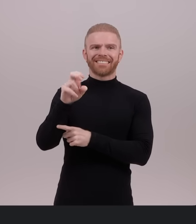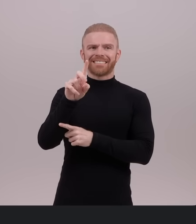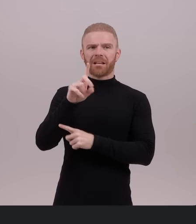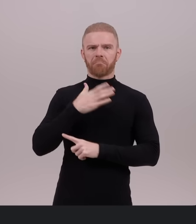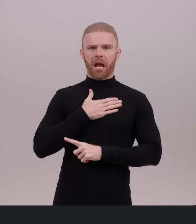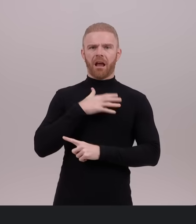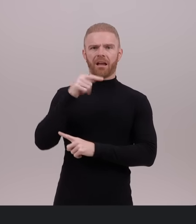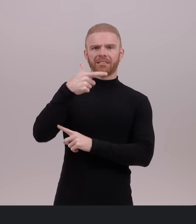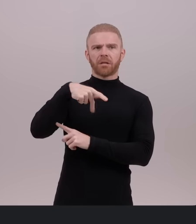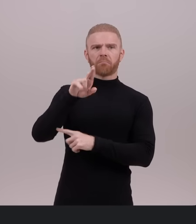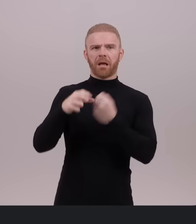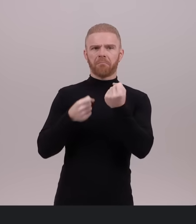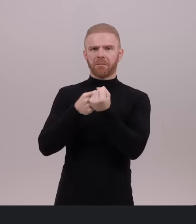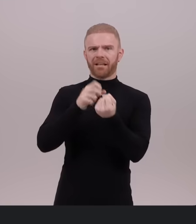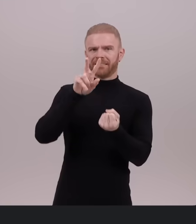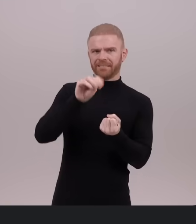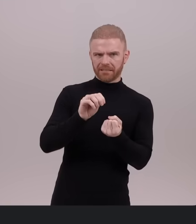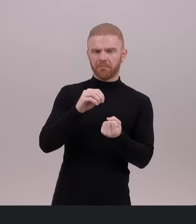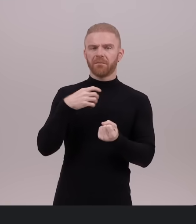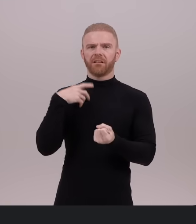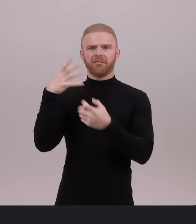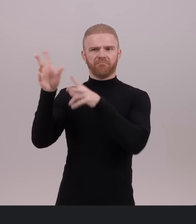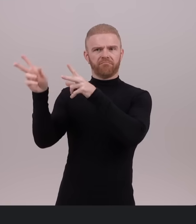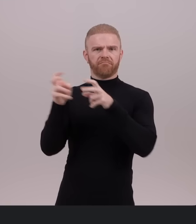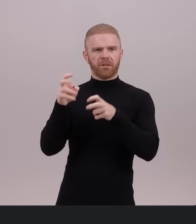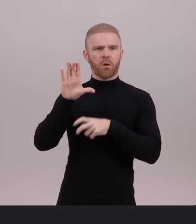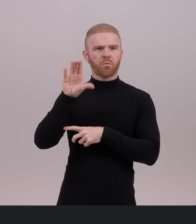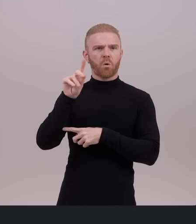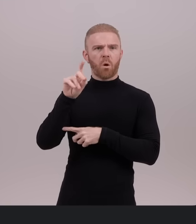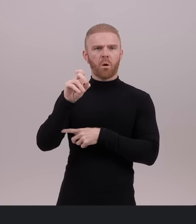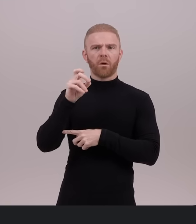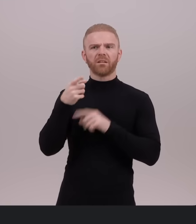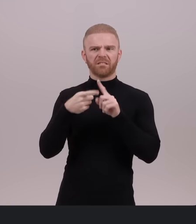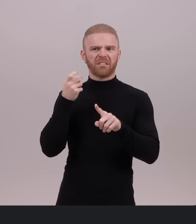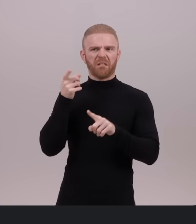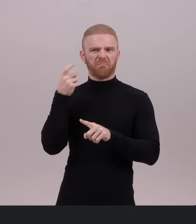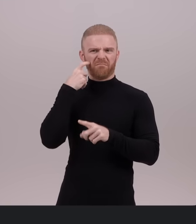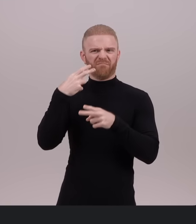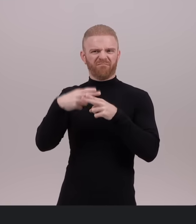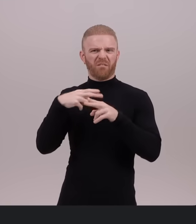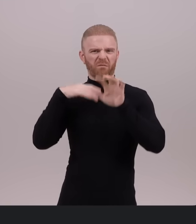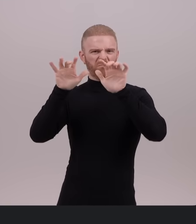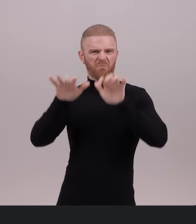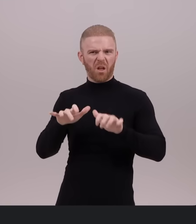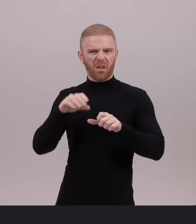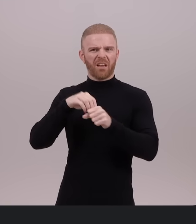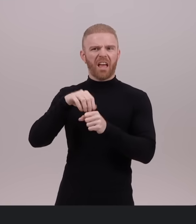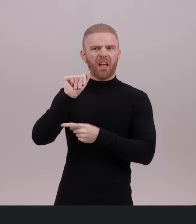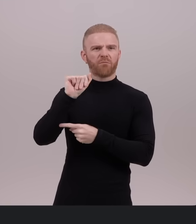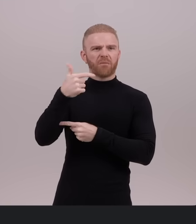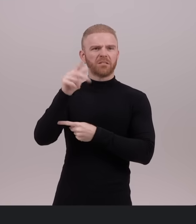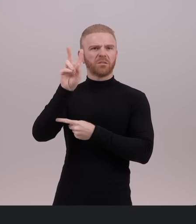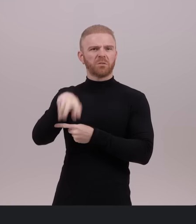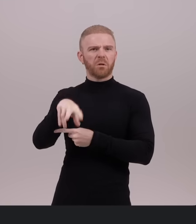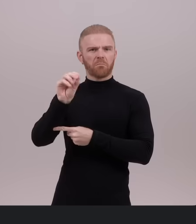I just pulled down the training and eval code. I already have the Antigravity CLI installed on this machine